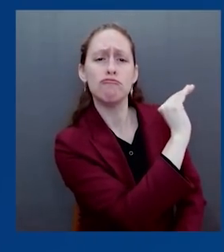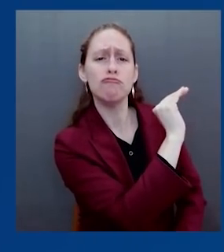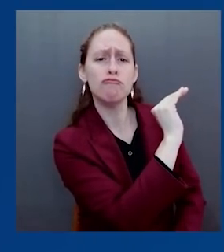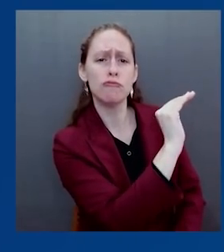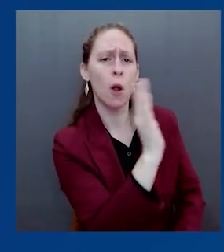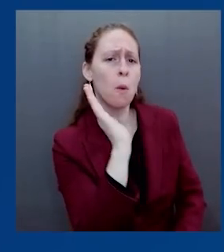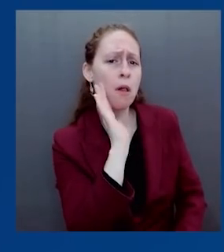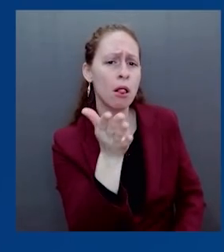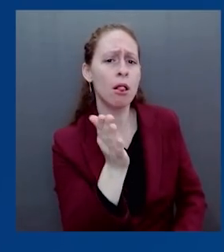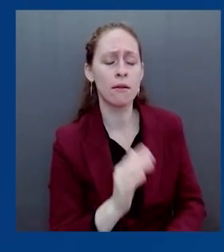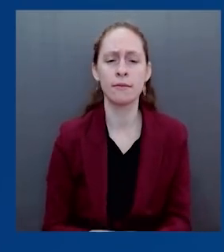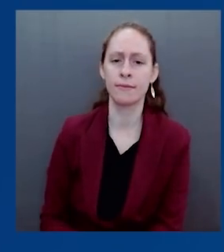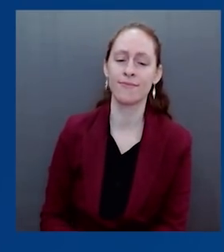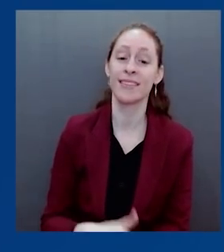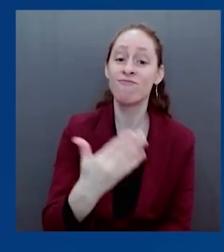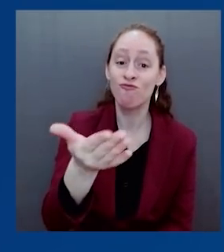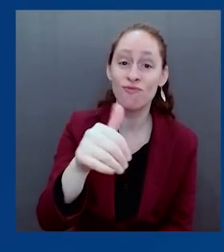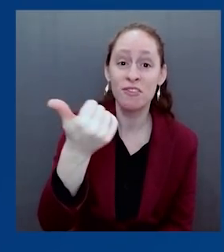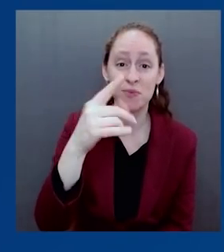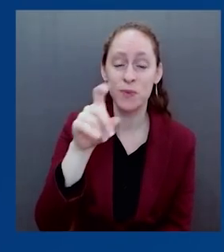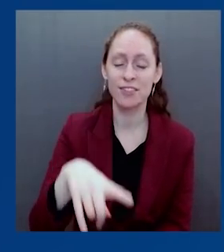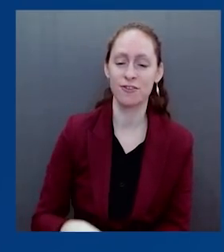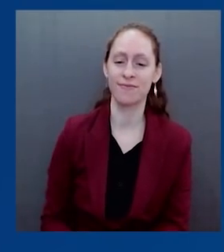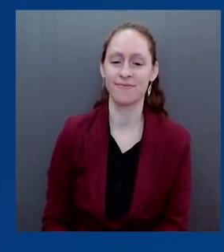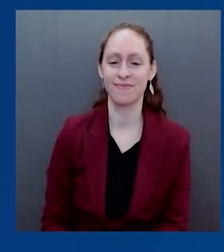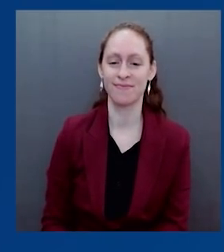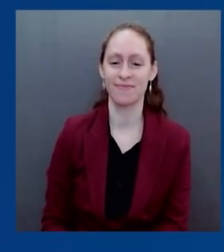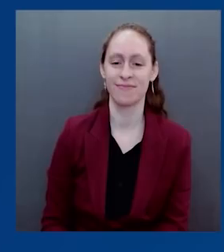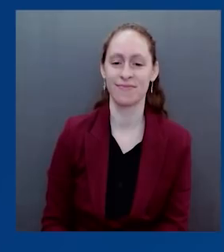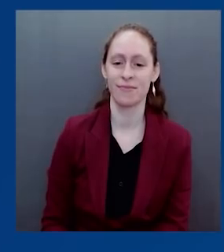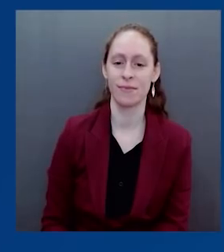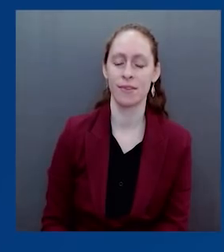Mr. Zients: Next question. Moderator: Zeke Miller, AP.